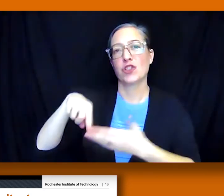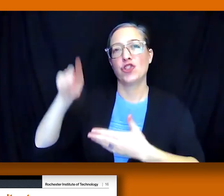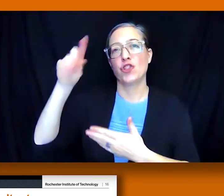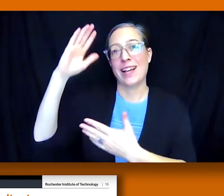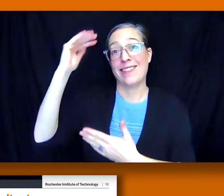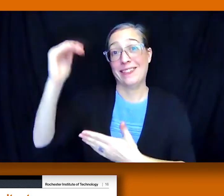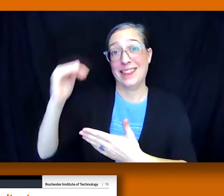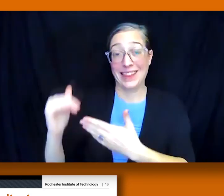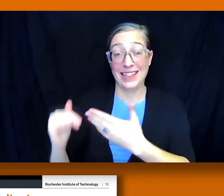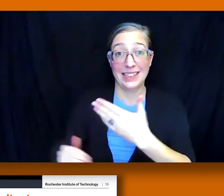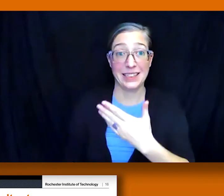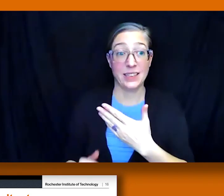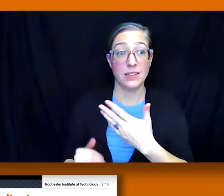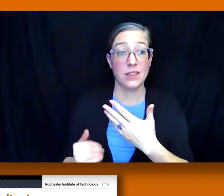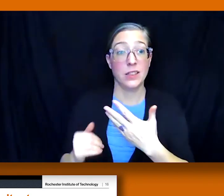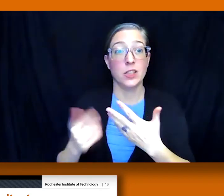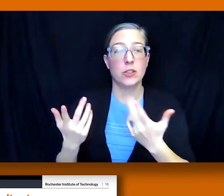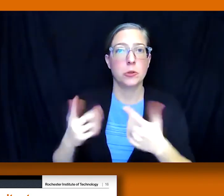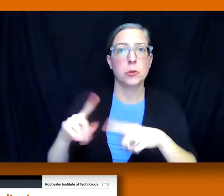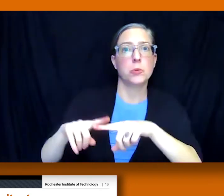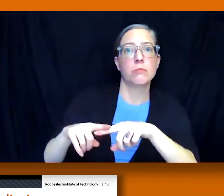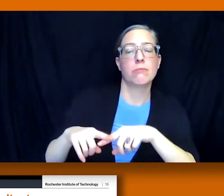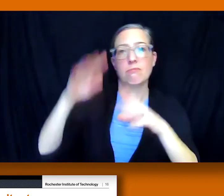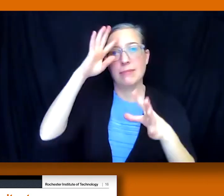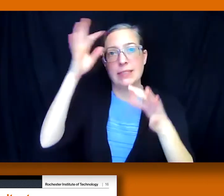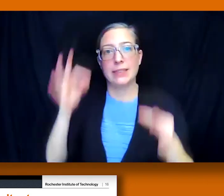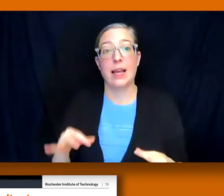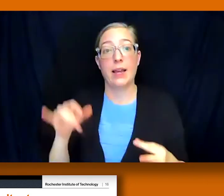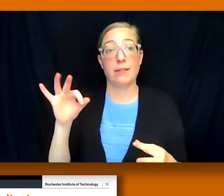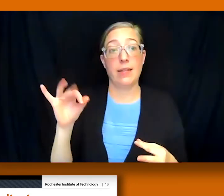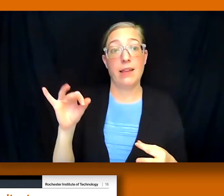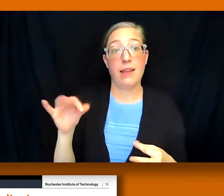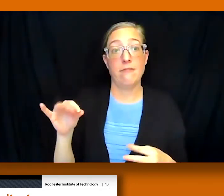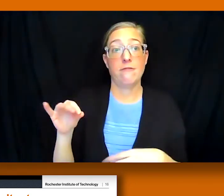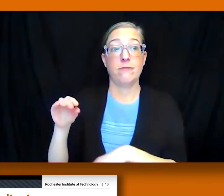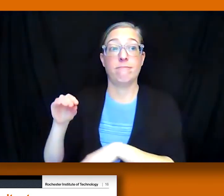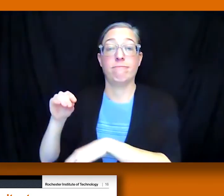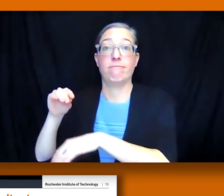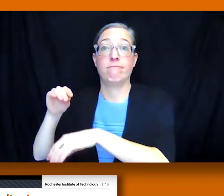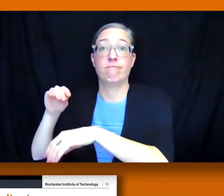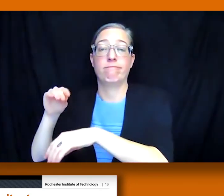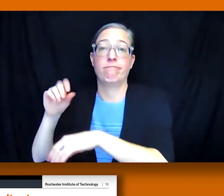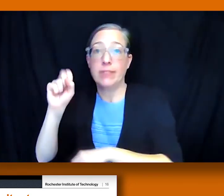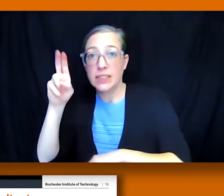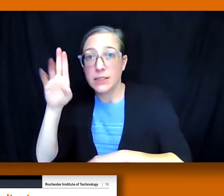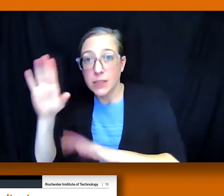you can use that link to fill out the questions, and it'll help you decide.